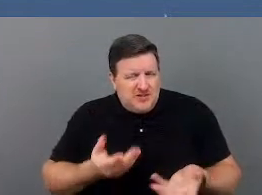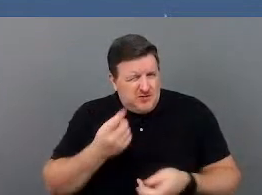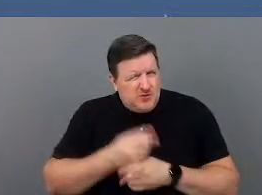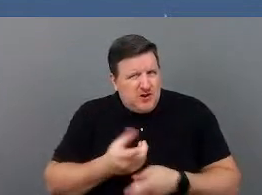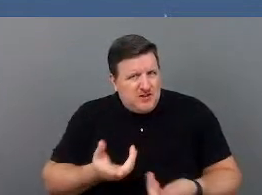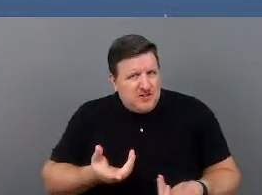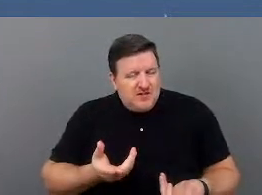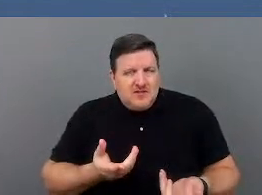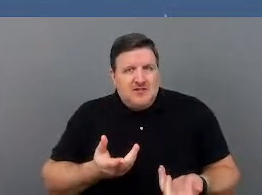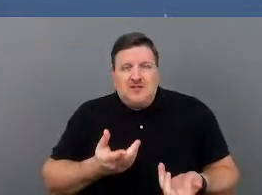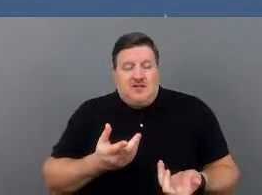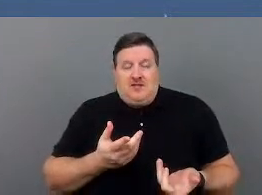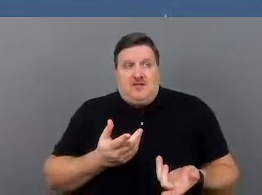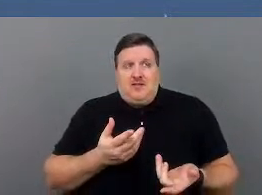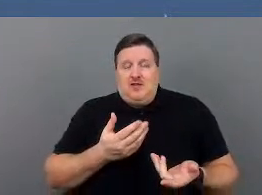ESPECIALLY SOME OF YOU WHO SELL YOURSELVES AS THE ONLY